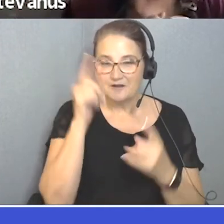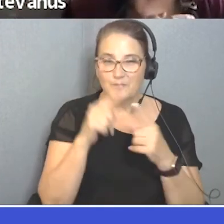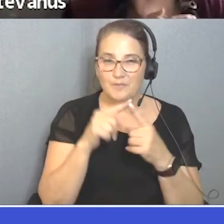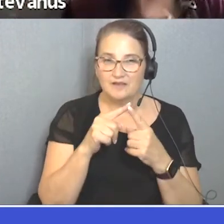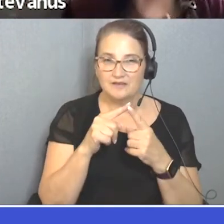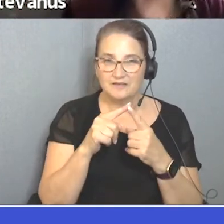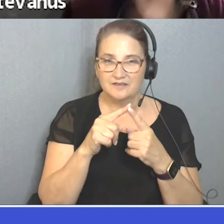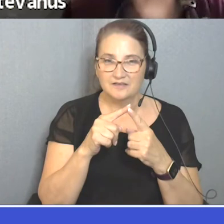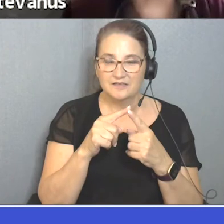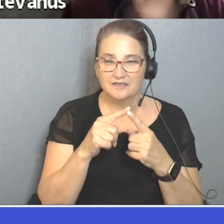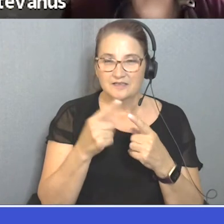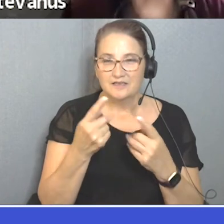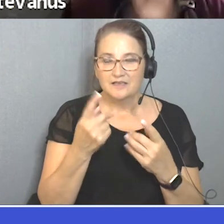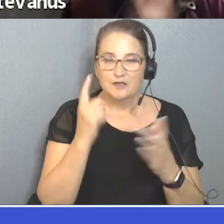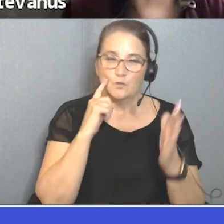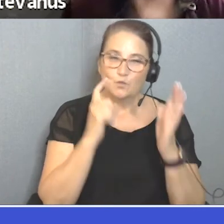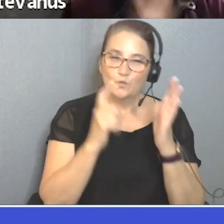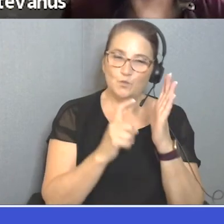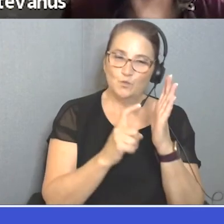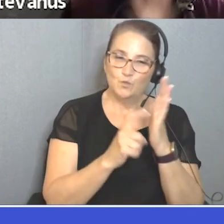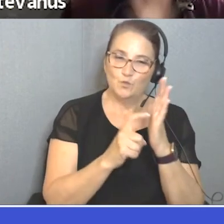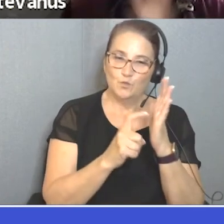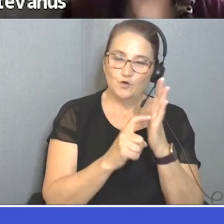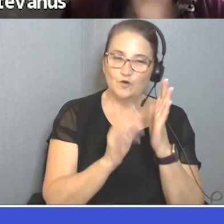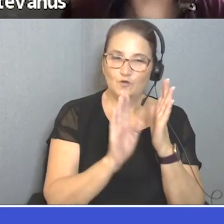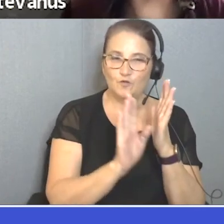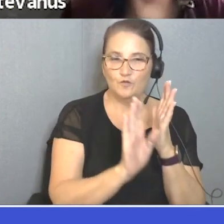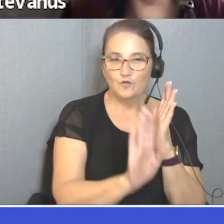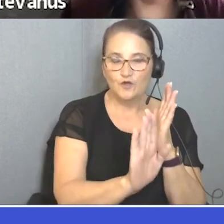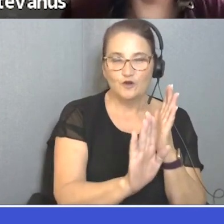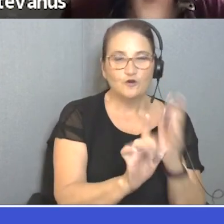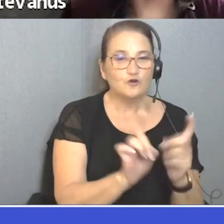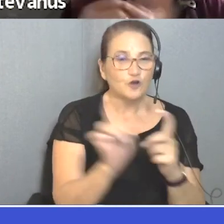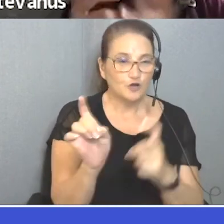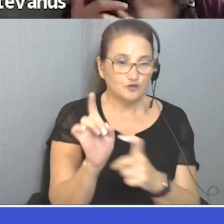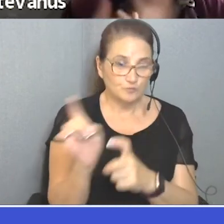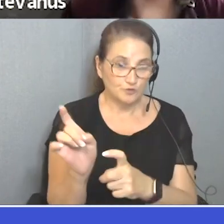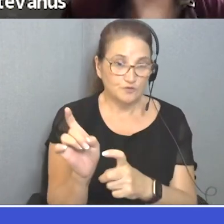and consider providing compensation or recognition in recognition of